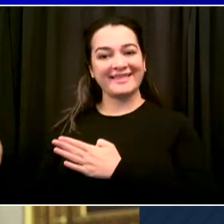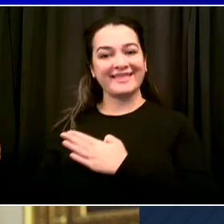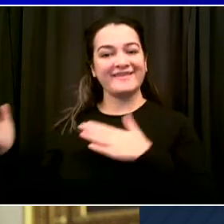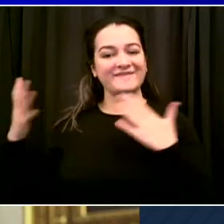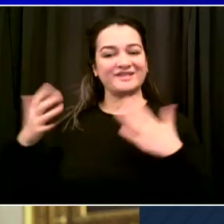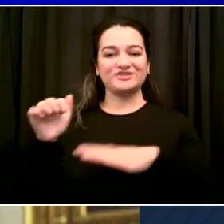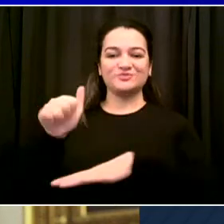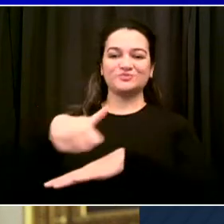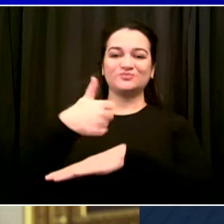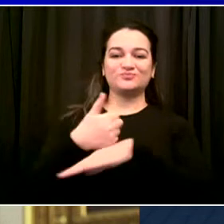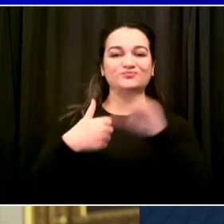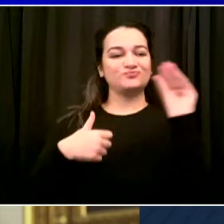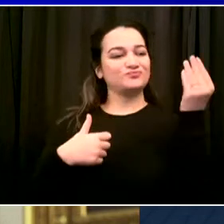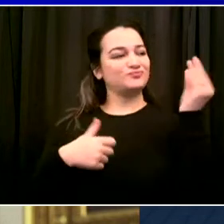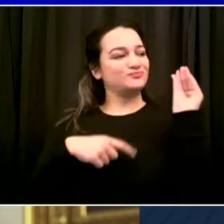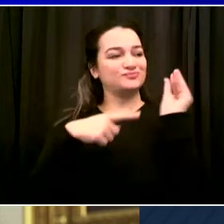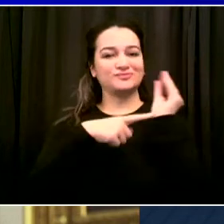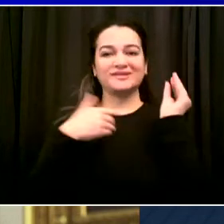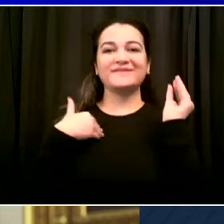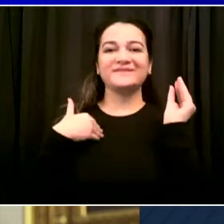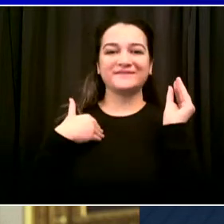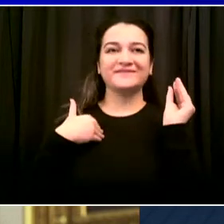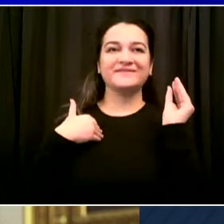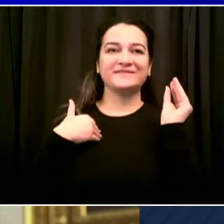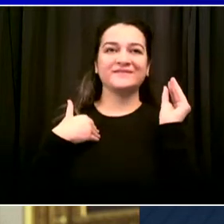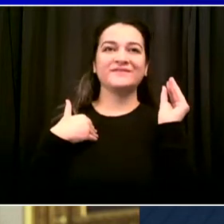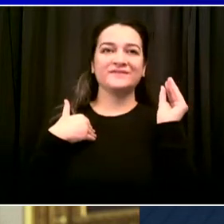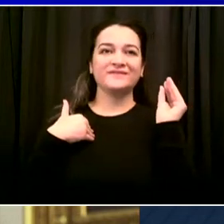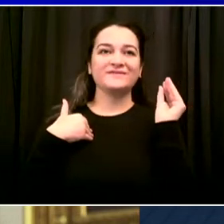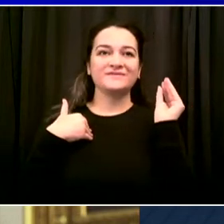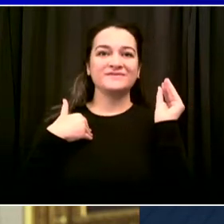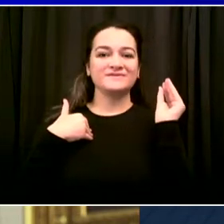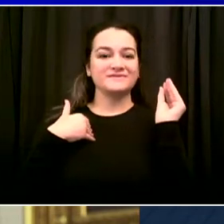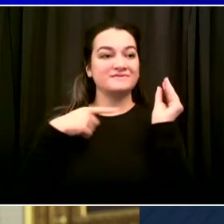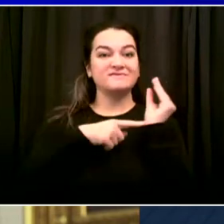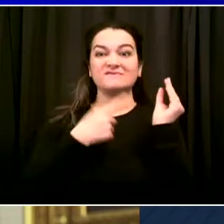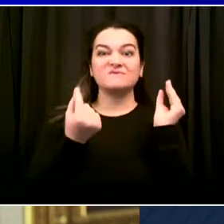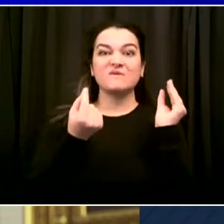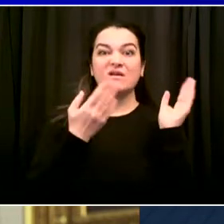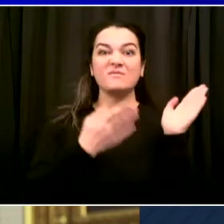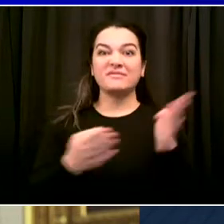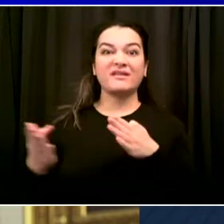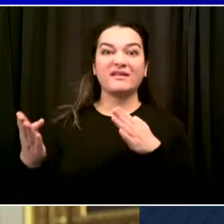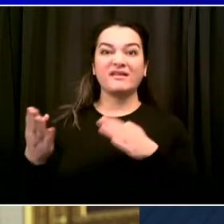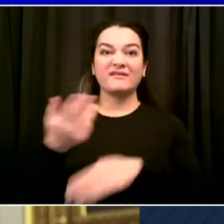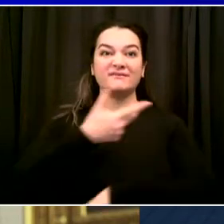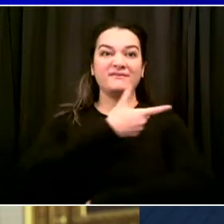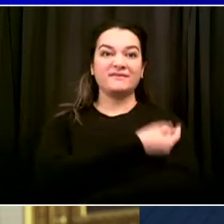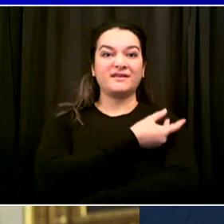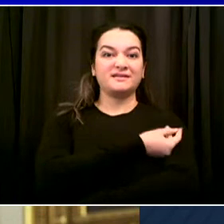WE GOT CONFUSION AND BACKSLIDING, A LACK OF OWNING RESPONSIBILITY, NOW WE ARE